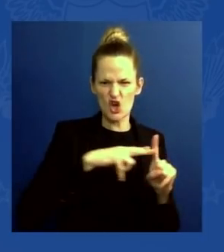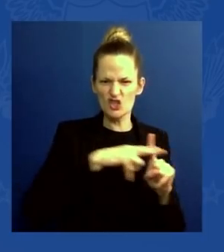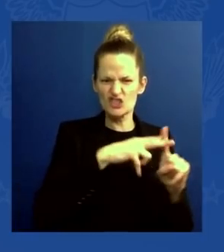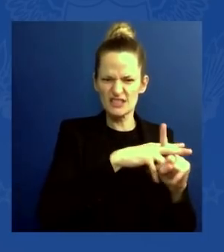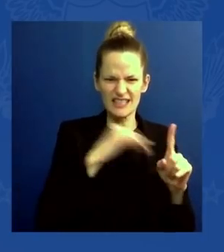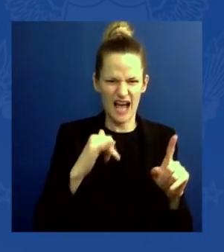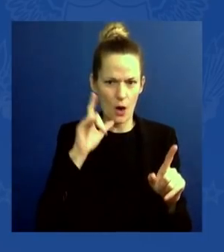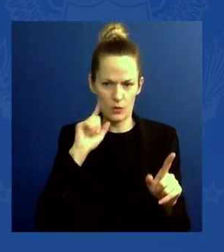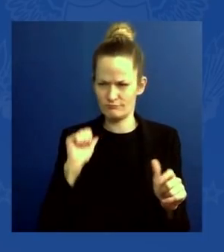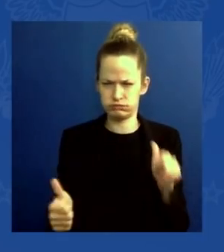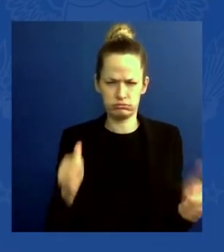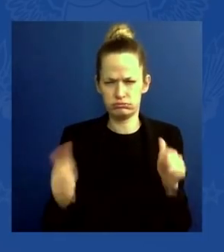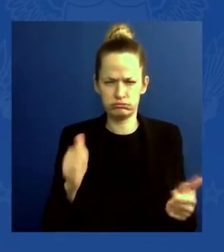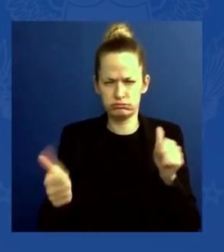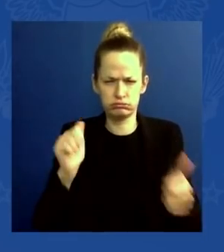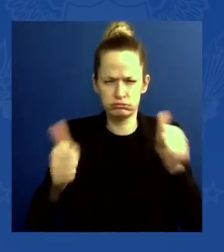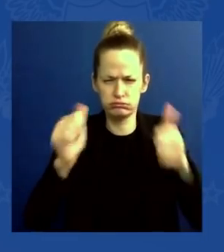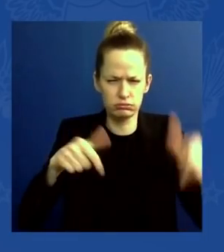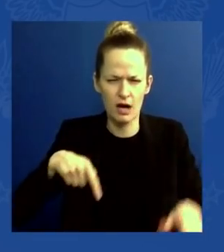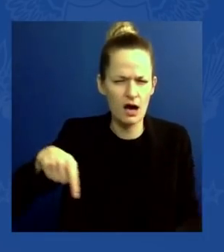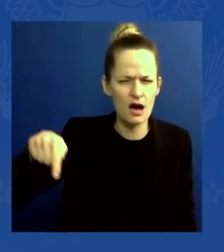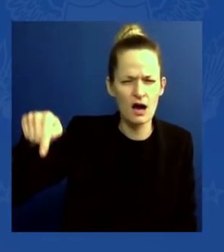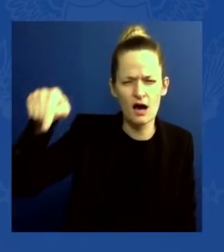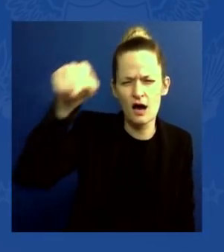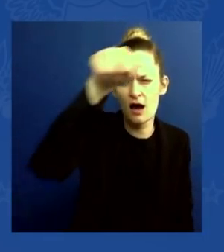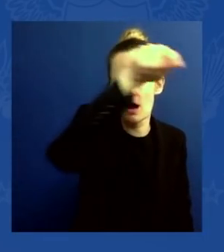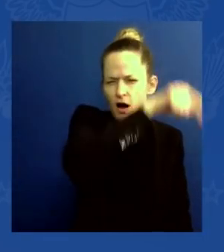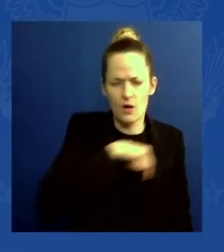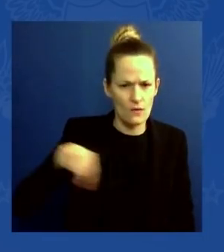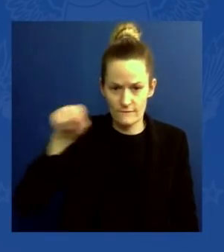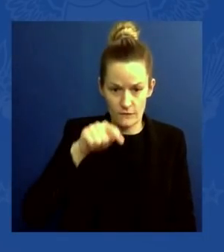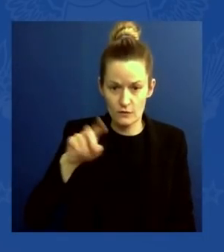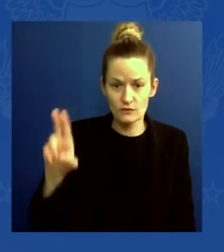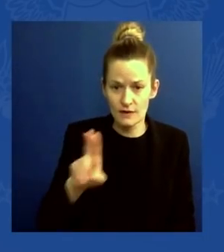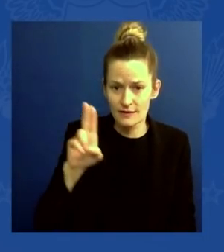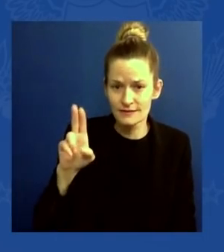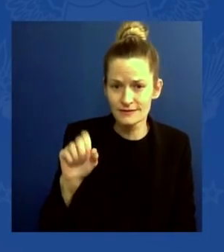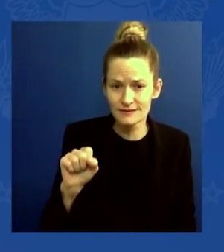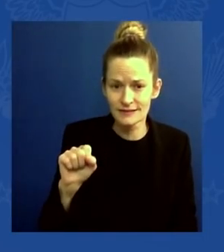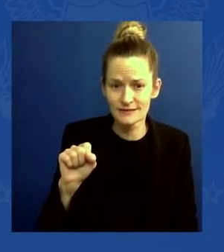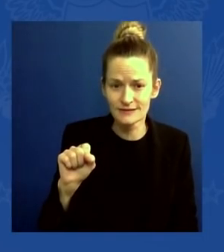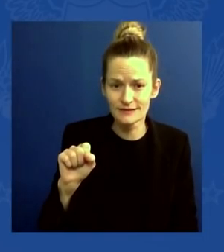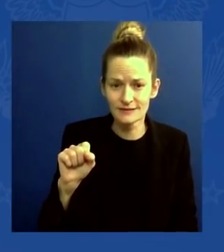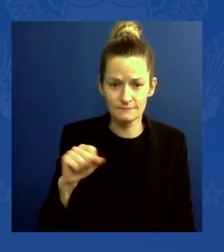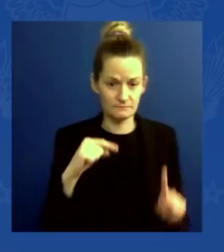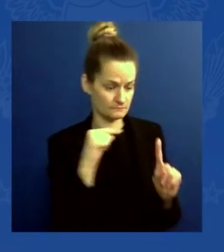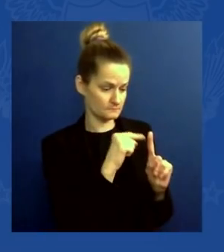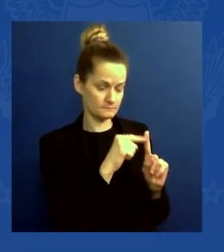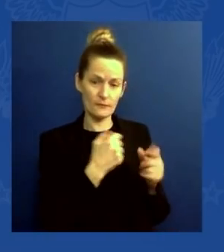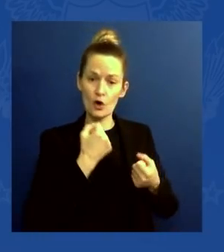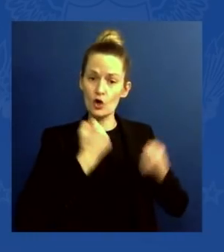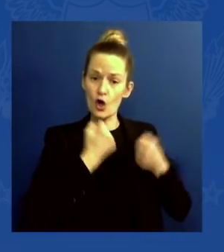they were going to make 50 percent of vehicles electric by 2030. So, you'll be able to go across the whole darn country,